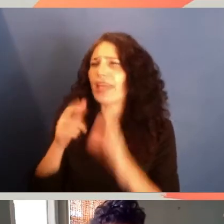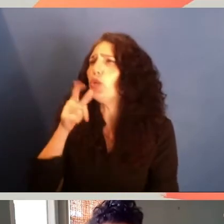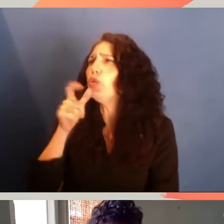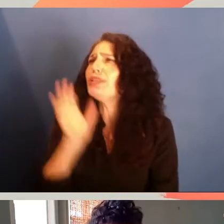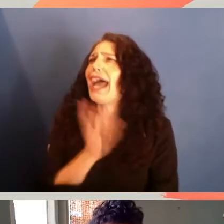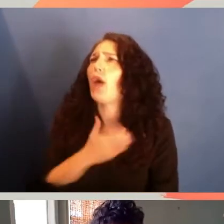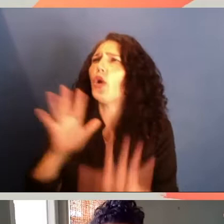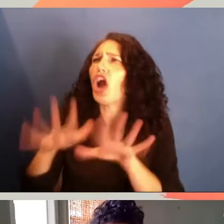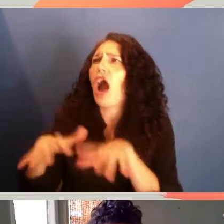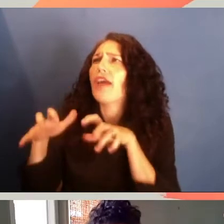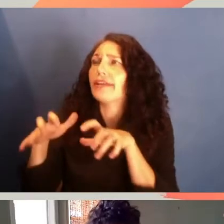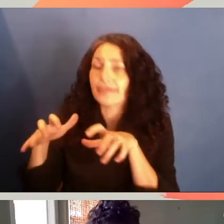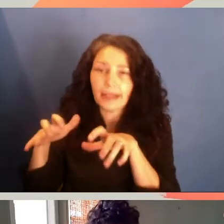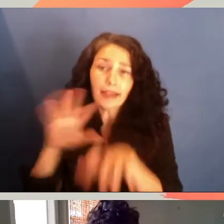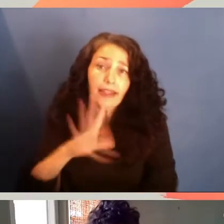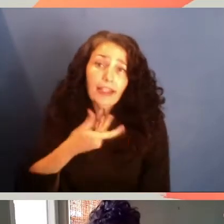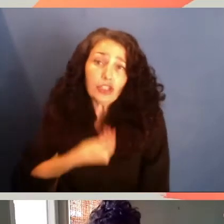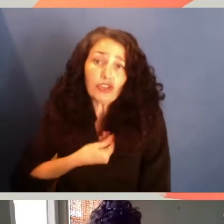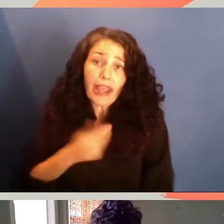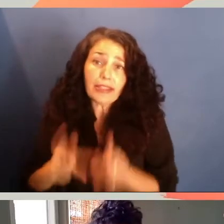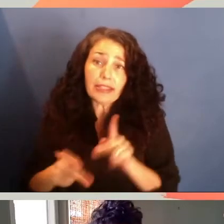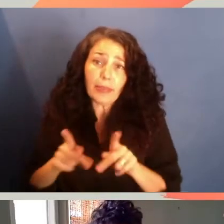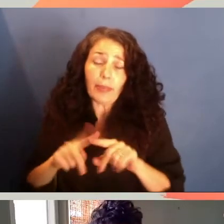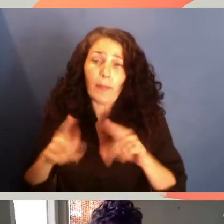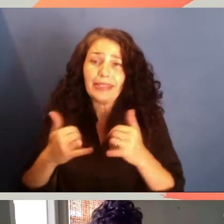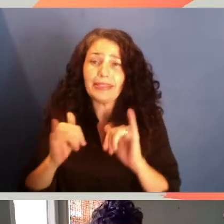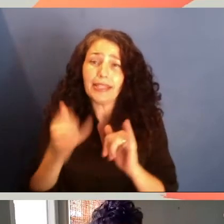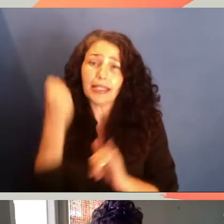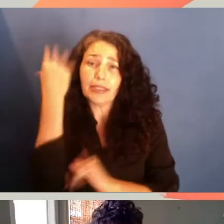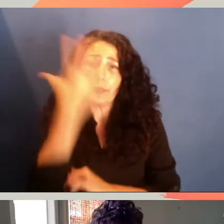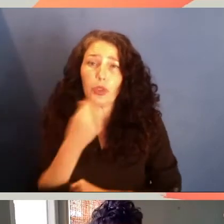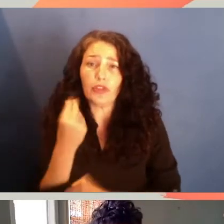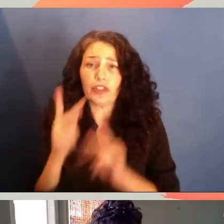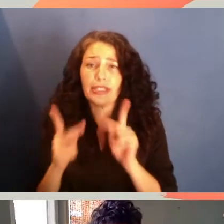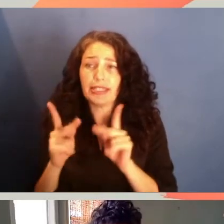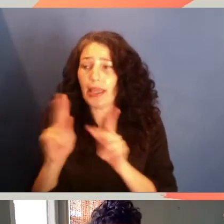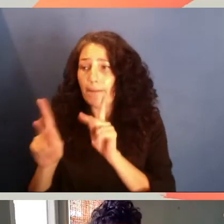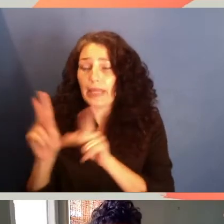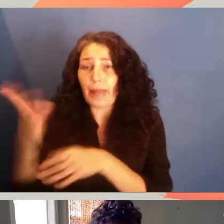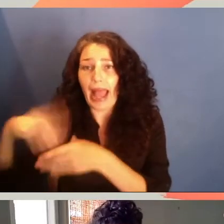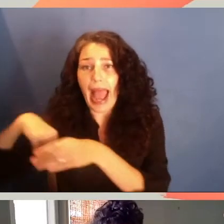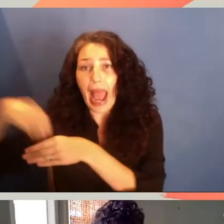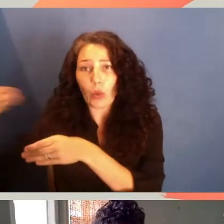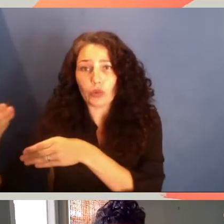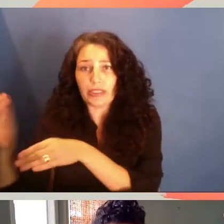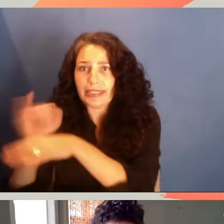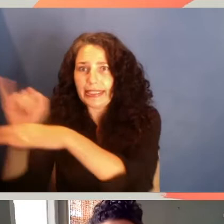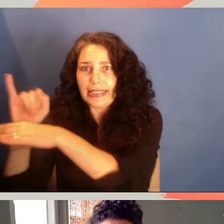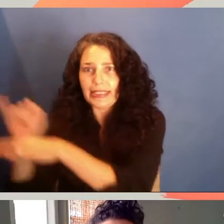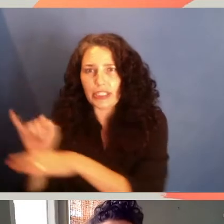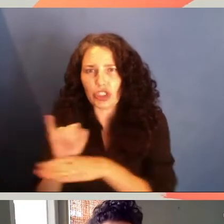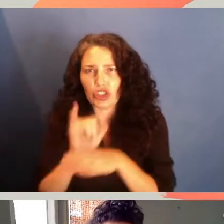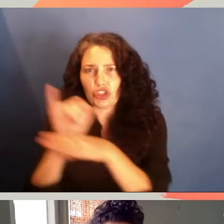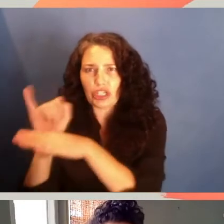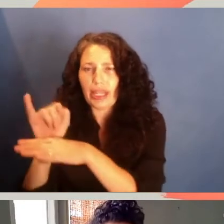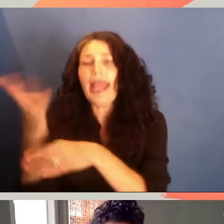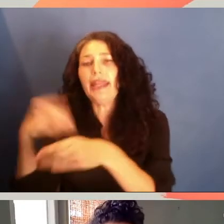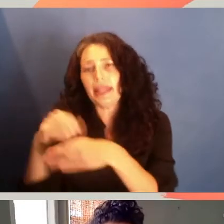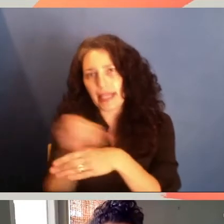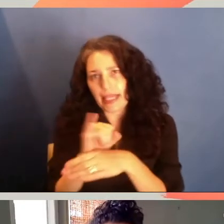But it's been so beautiful seeing folks in the industry not just think rethink how they have come to understand trans people,